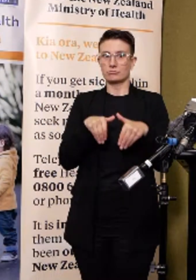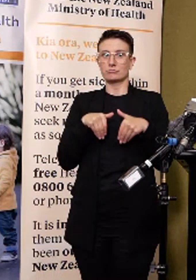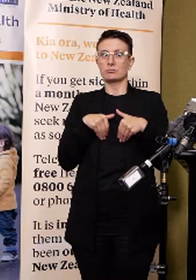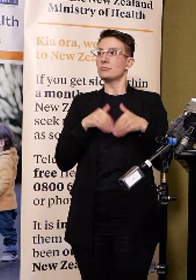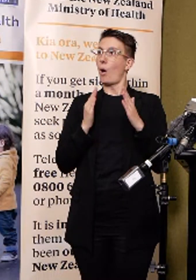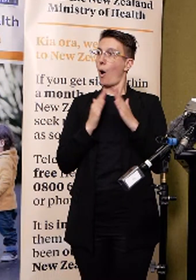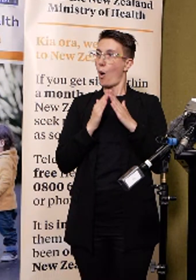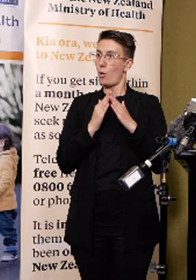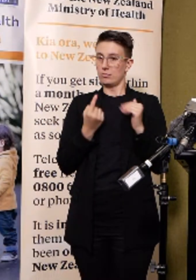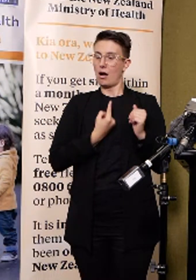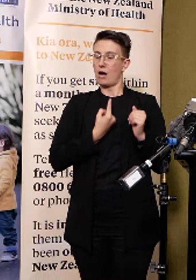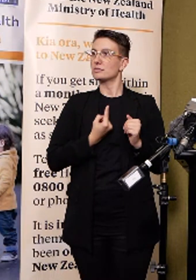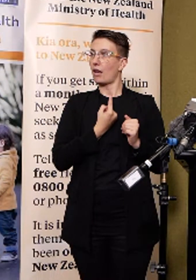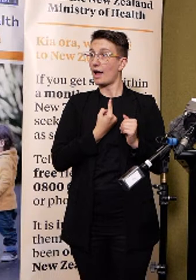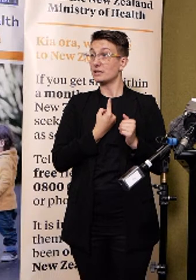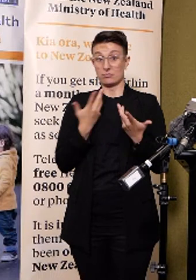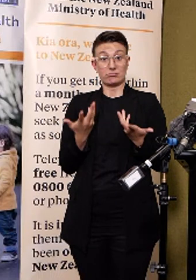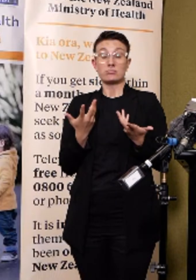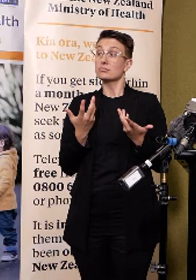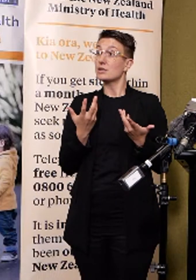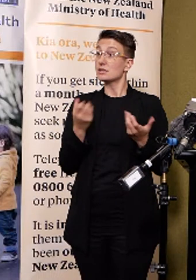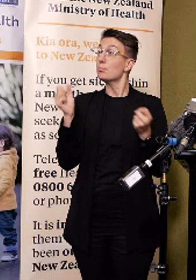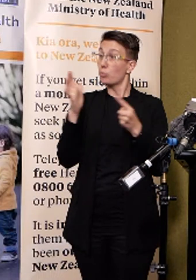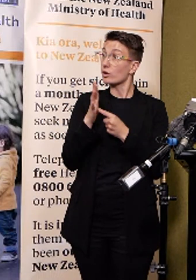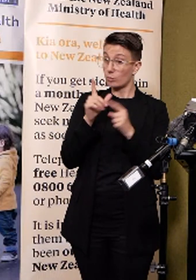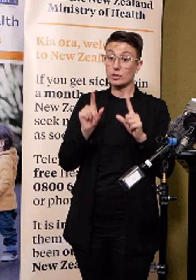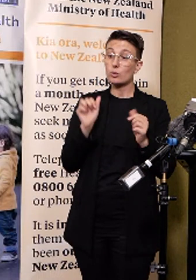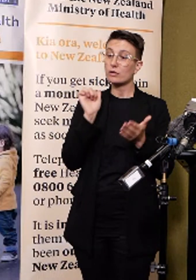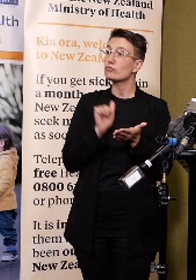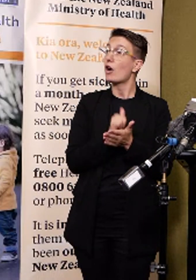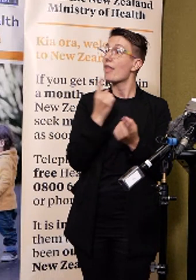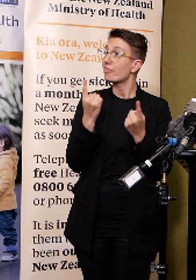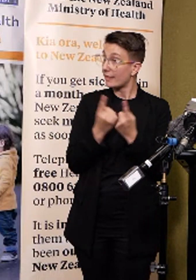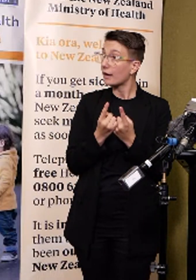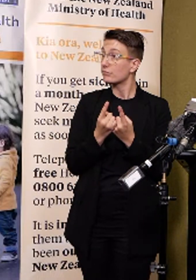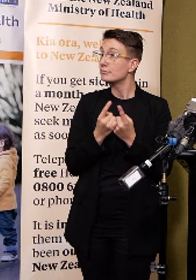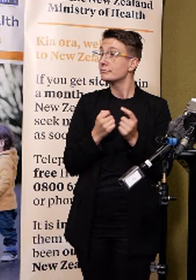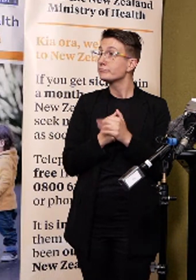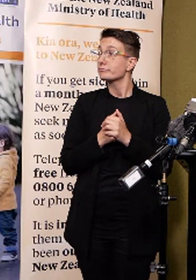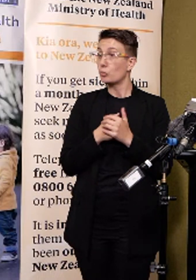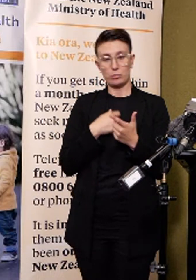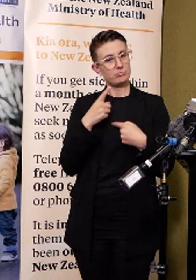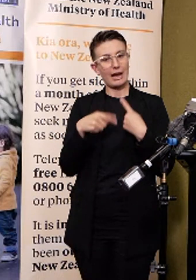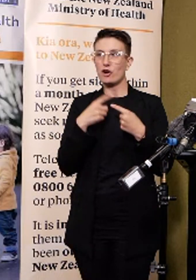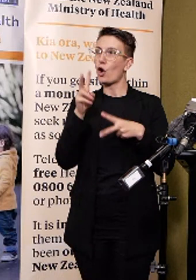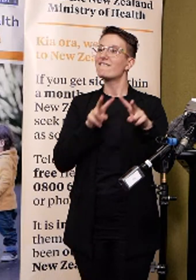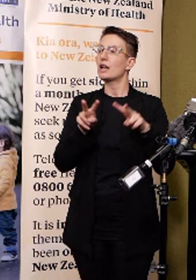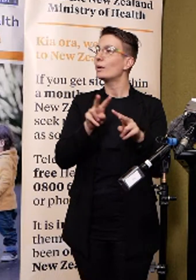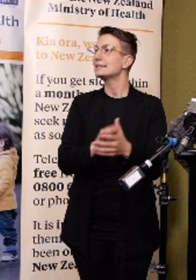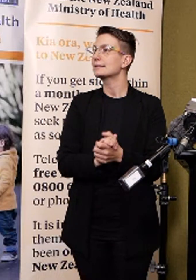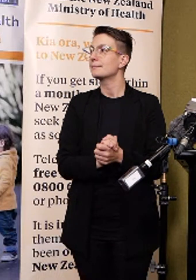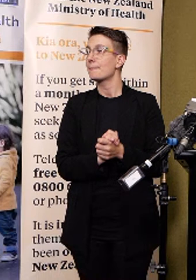And it's part of our well-planned response. We continue to evolve it as the evidence emerges. Is the minister looking at extending the travel